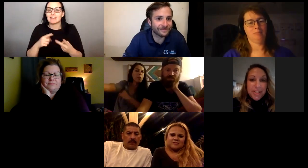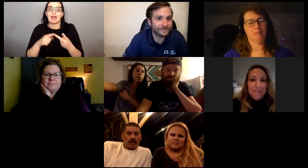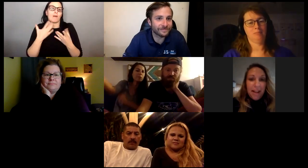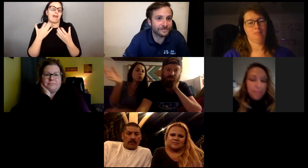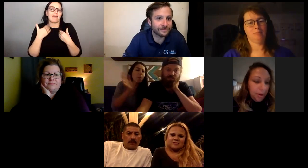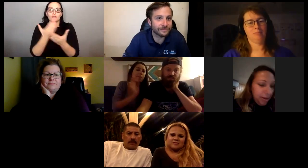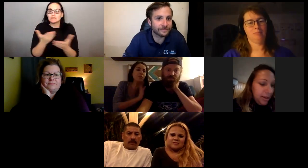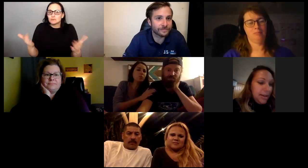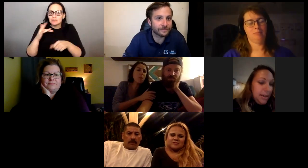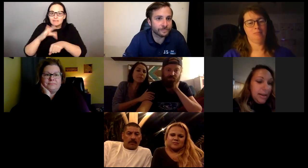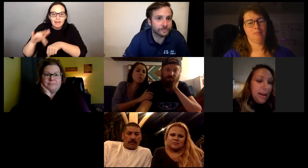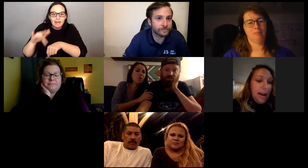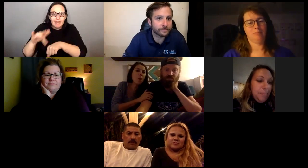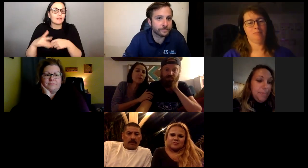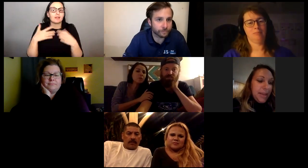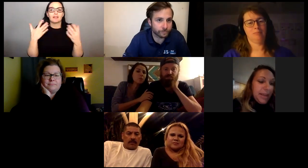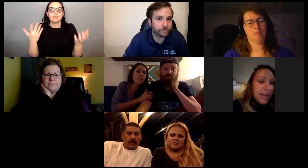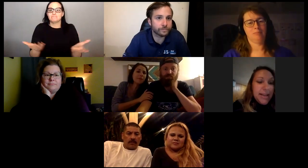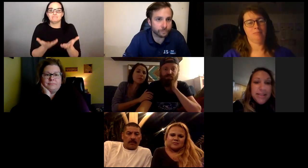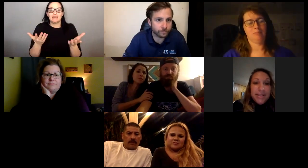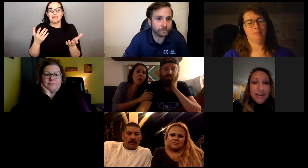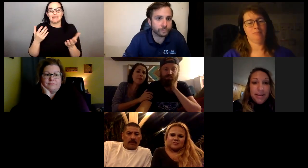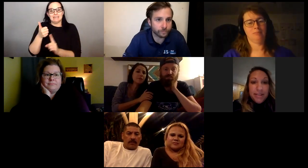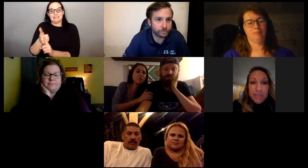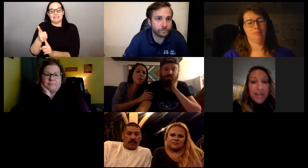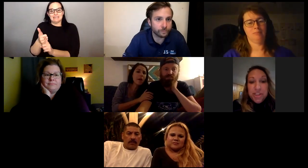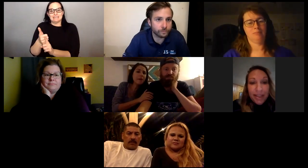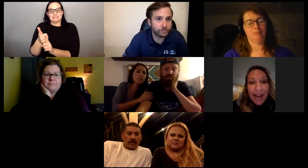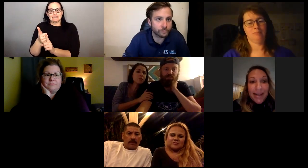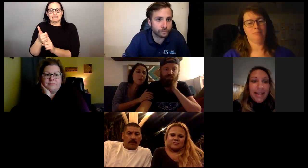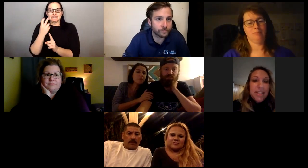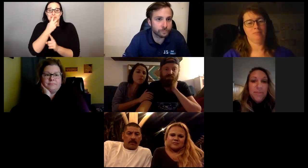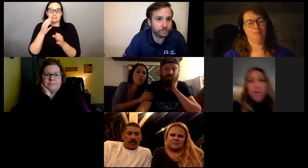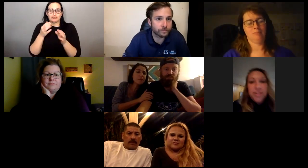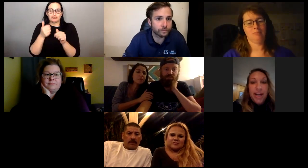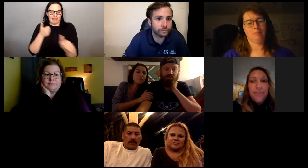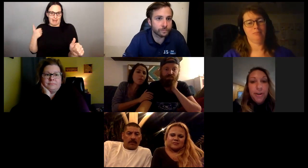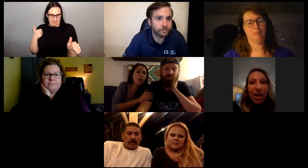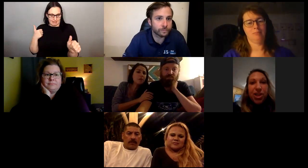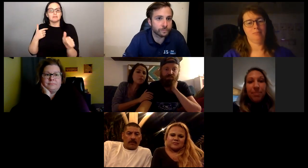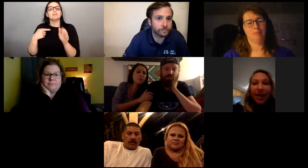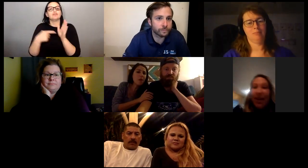available um he is speech delayed he's